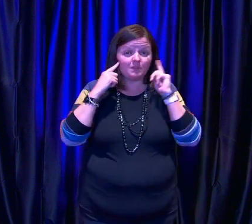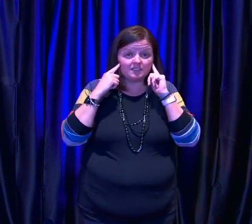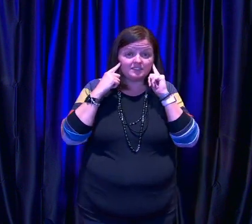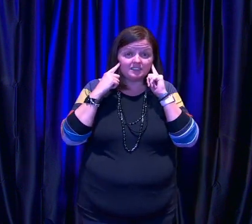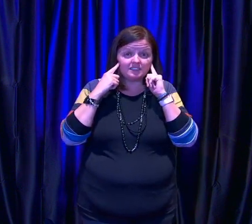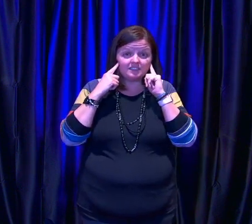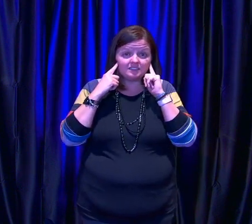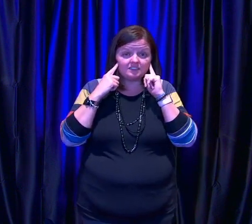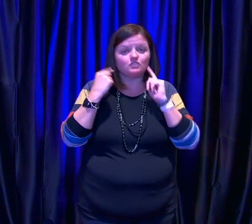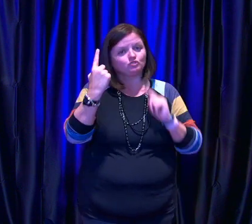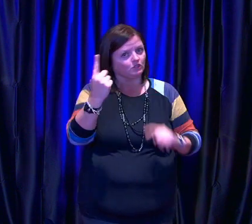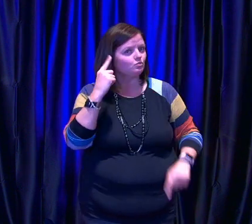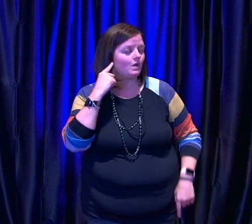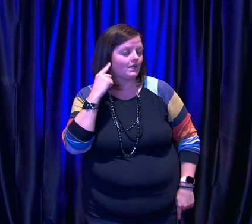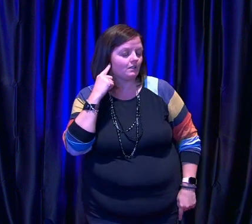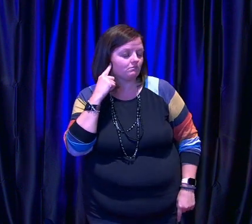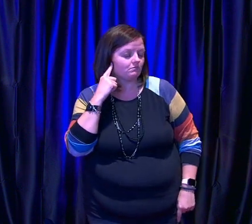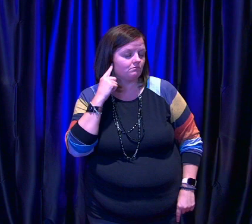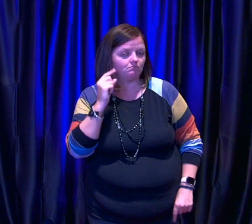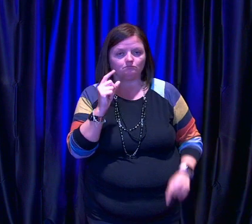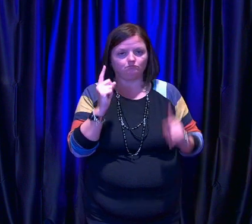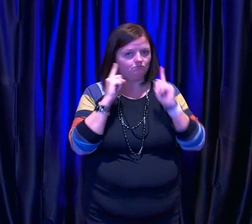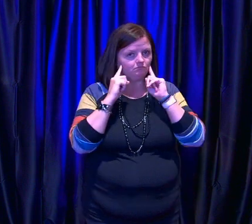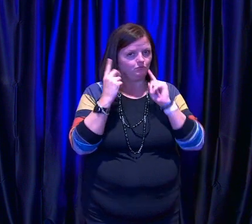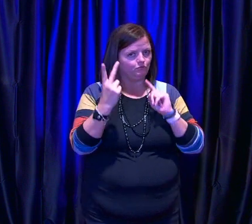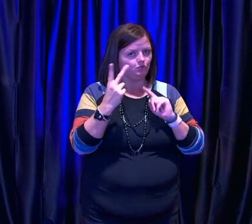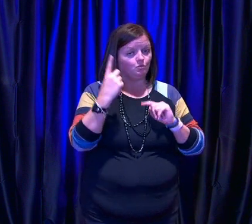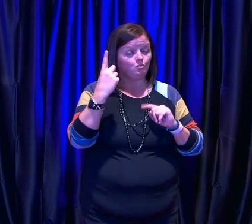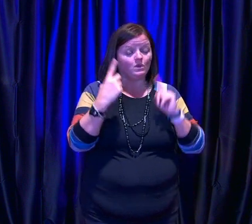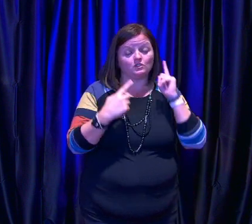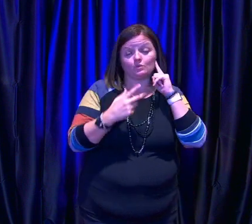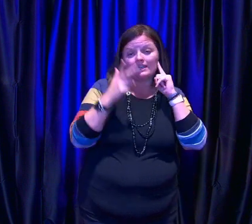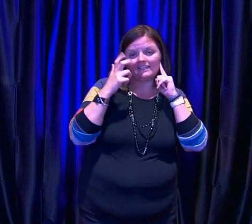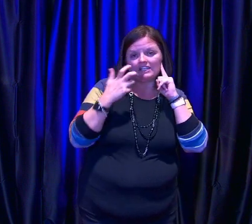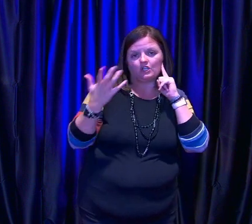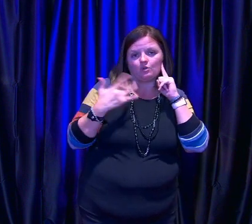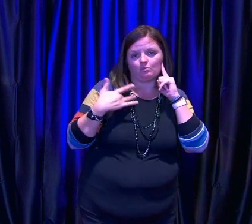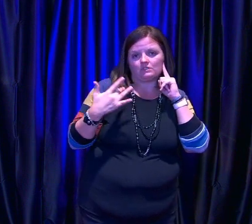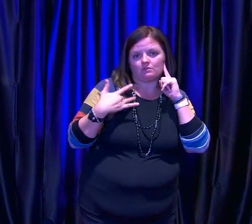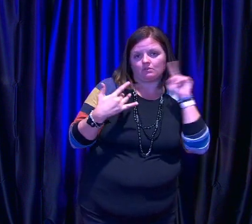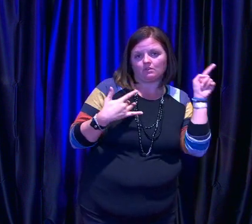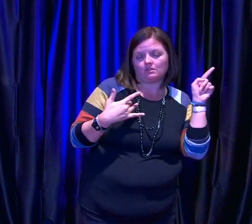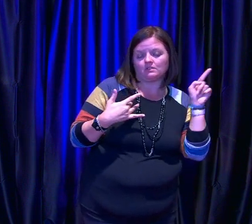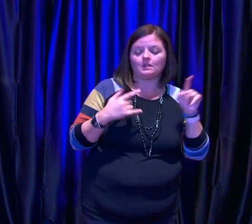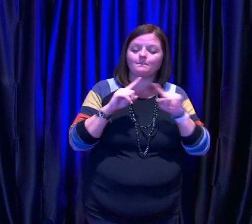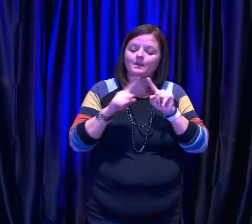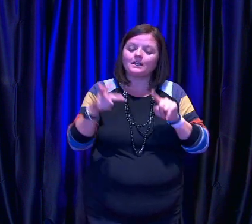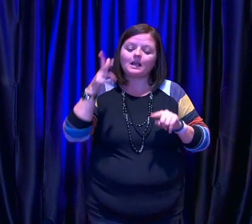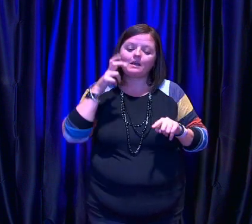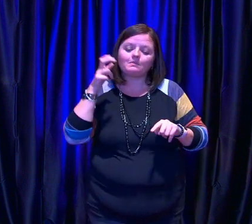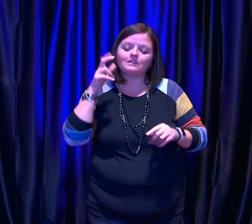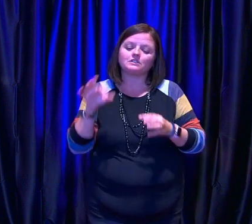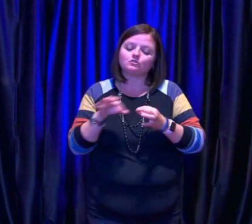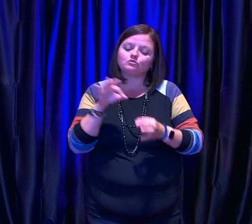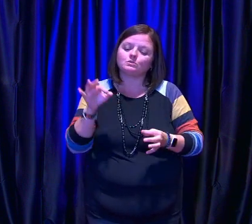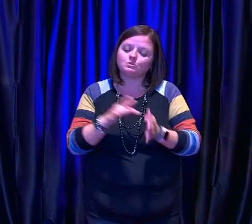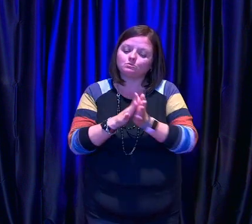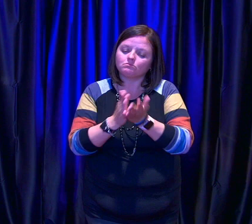in just one ear so that i can hear what's going on around me but i'm listening to scripture or a devotional there are